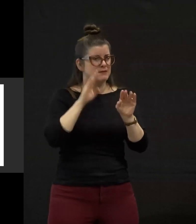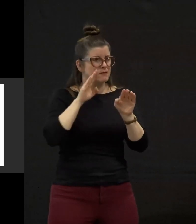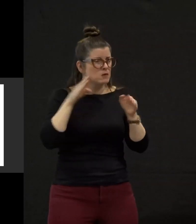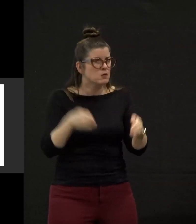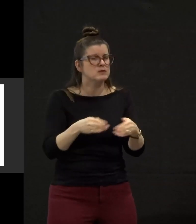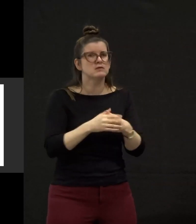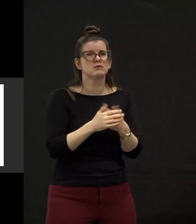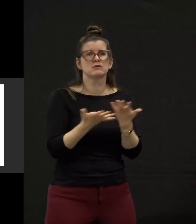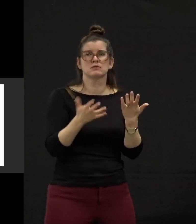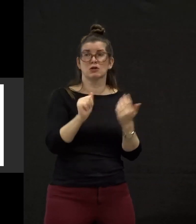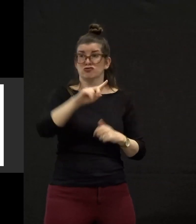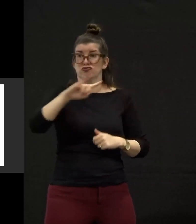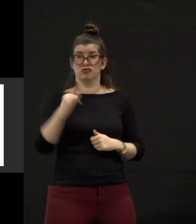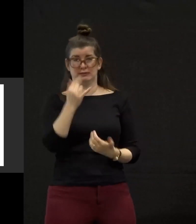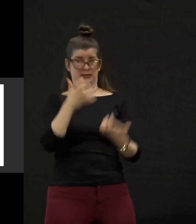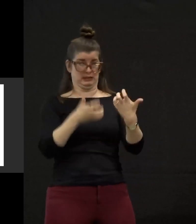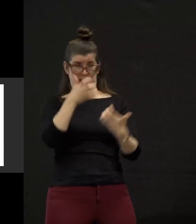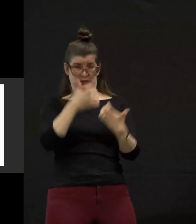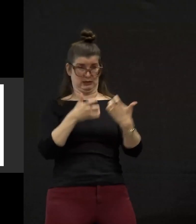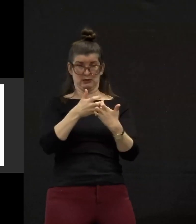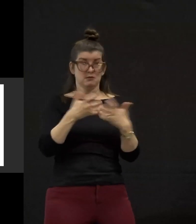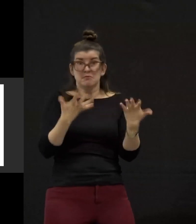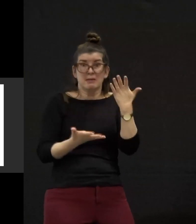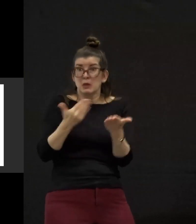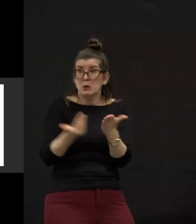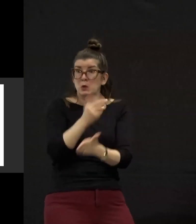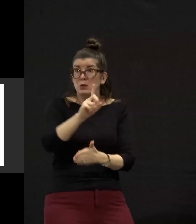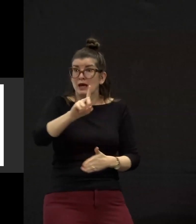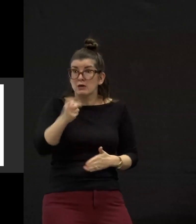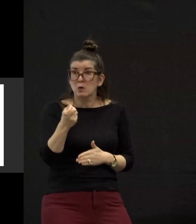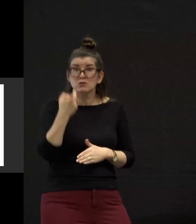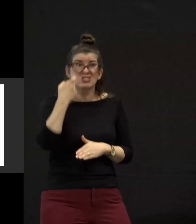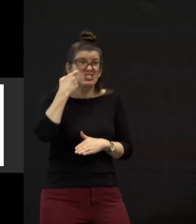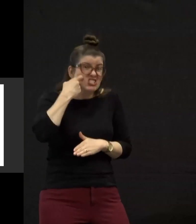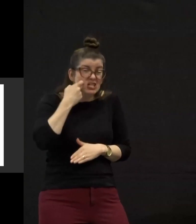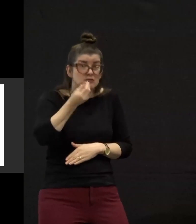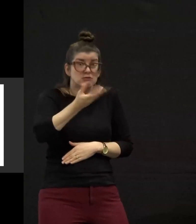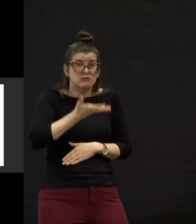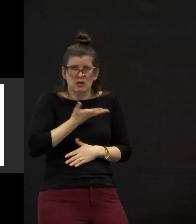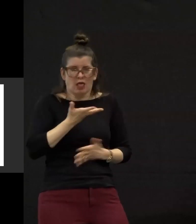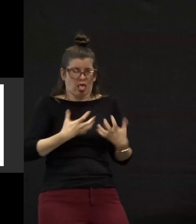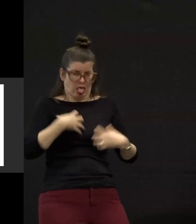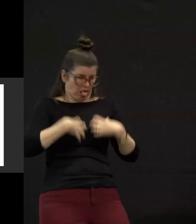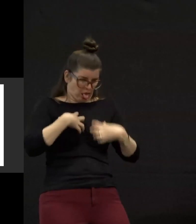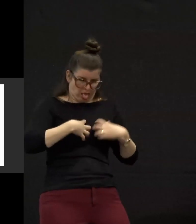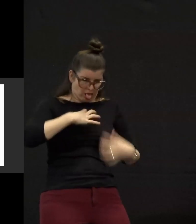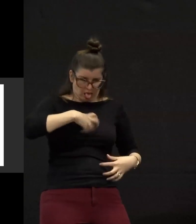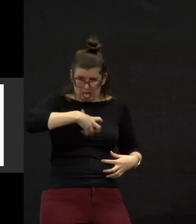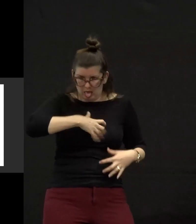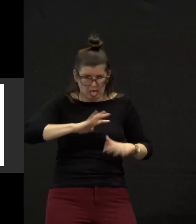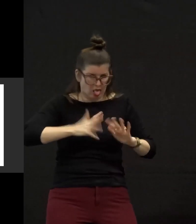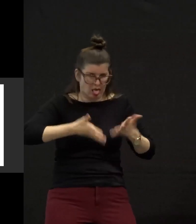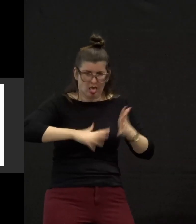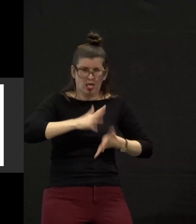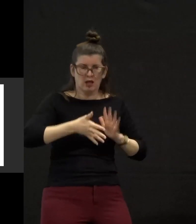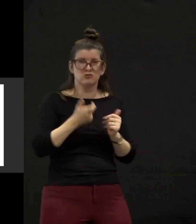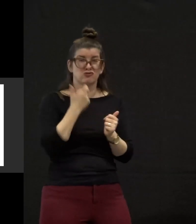adjustment to a new diagnosis if this is something the child just received or just learned about from a medical perspective